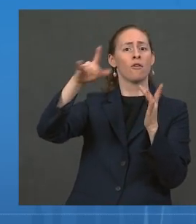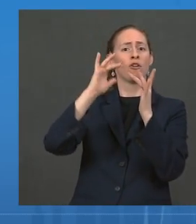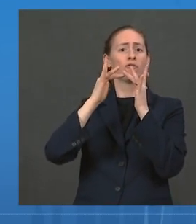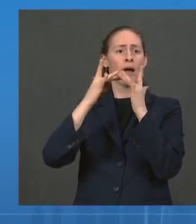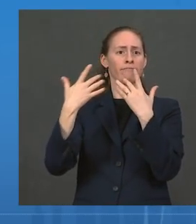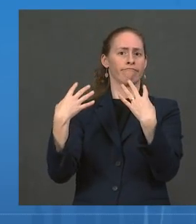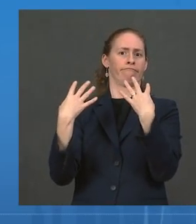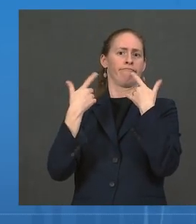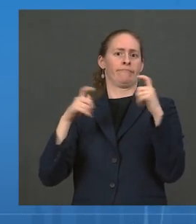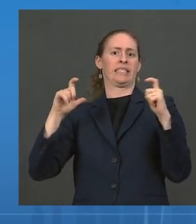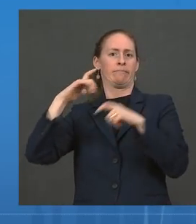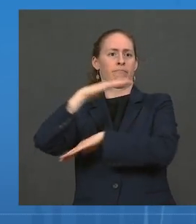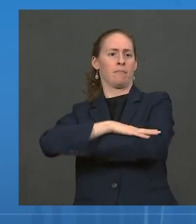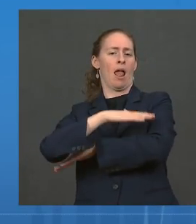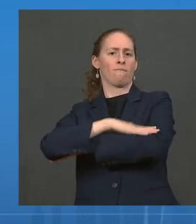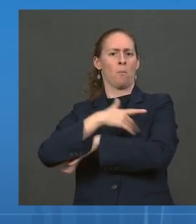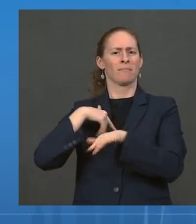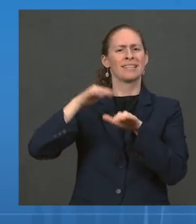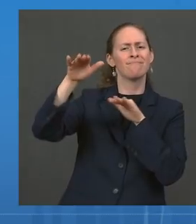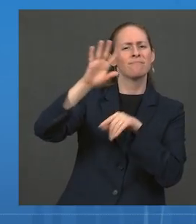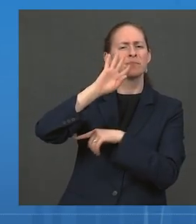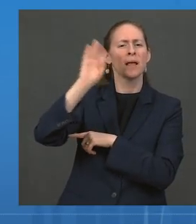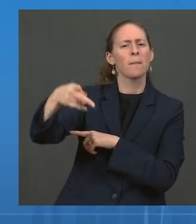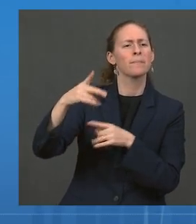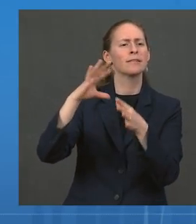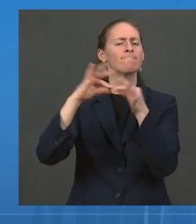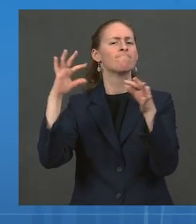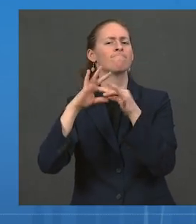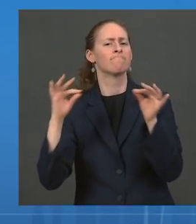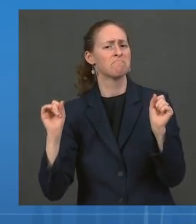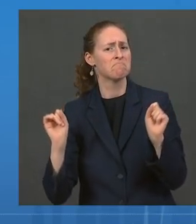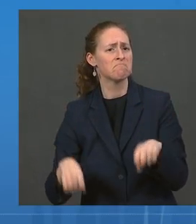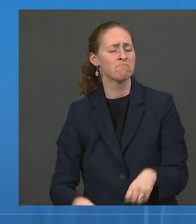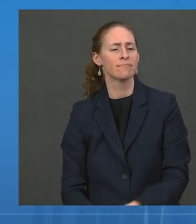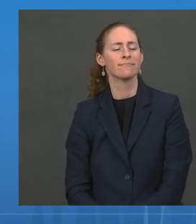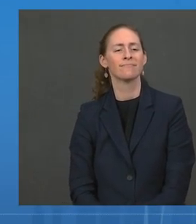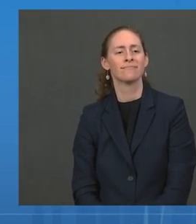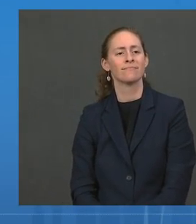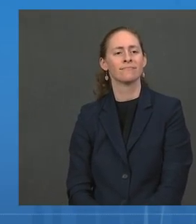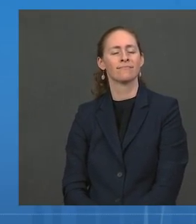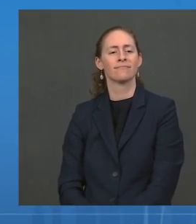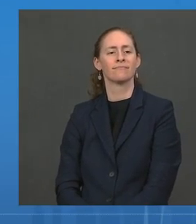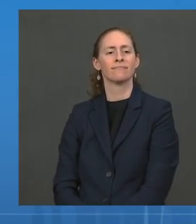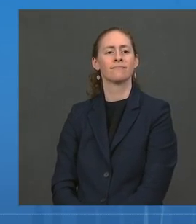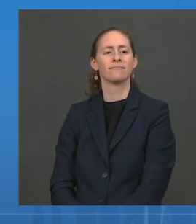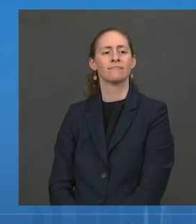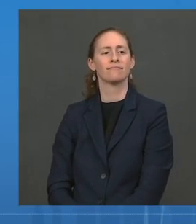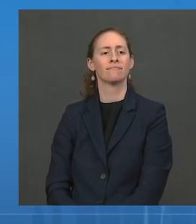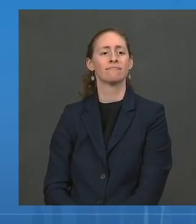Because the bottom line is that health misinformation takes away our freedom to make informed decisions